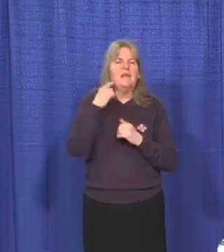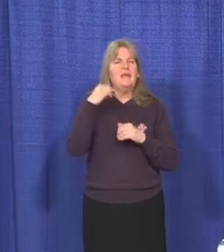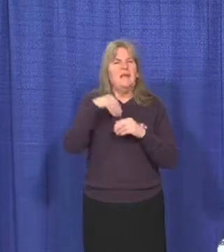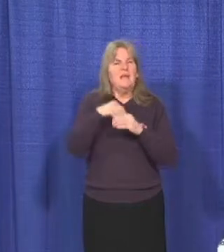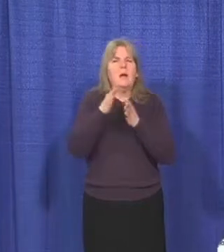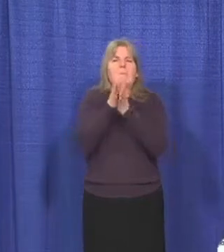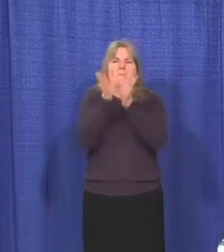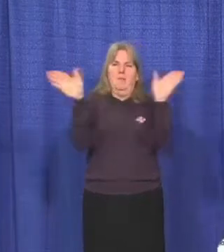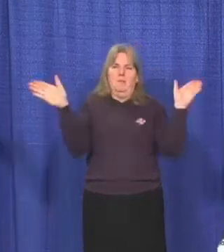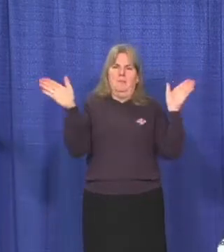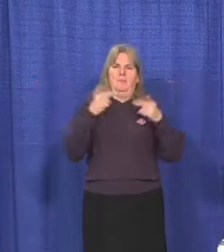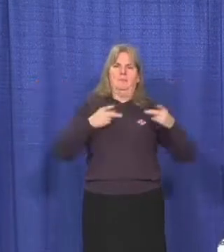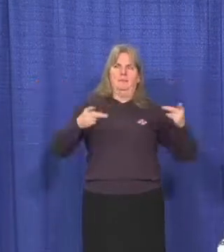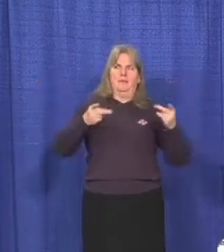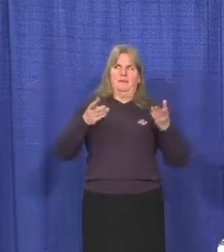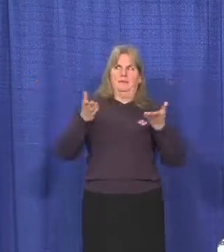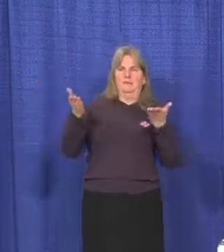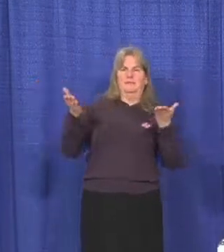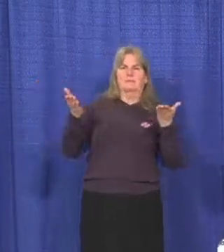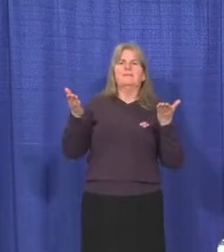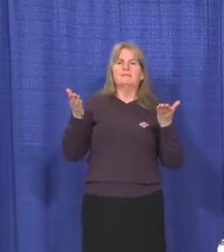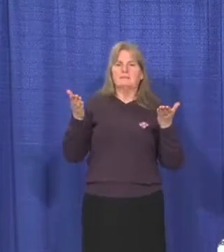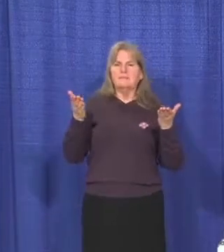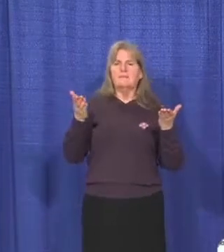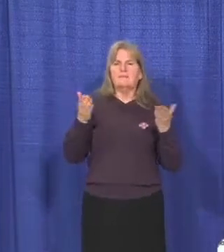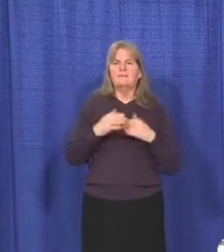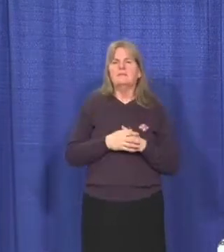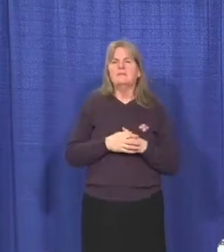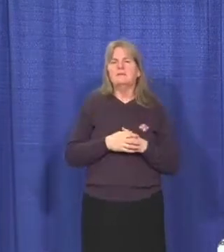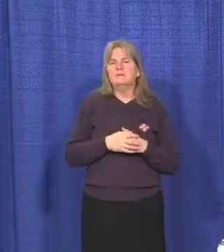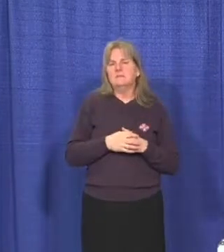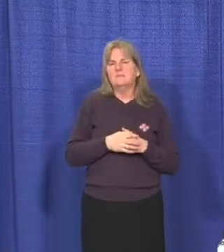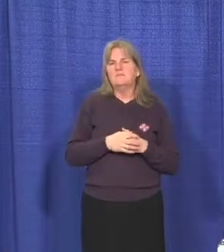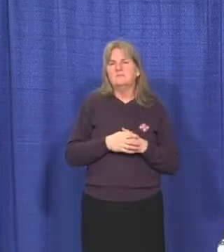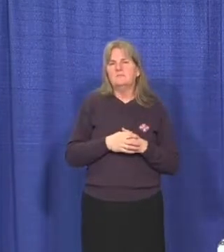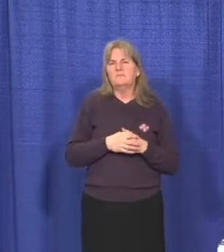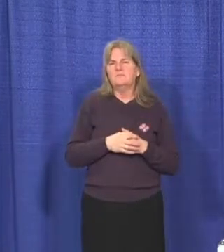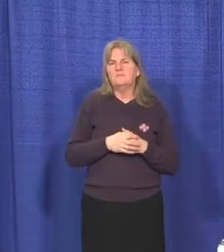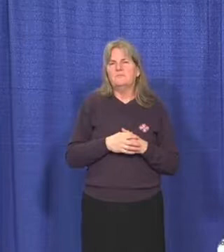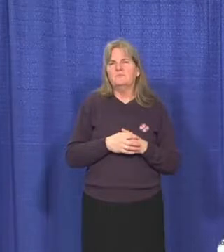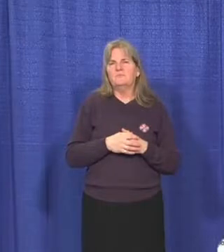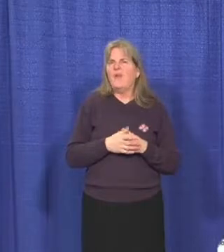public settings, including